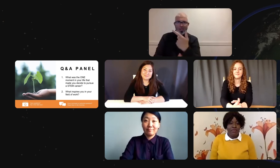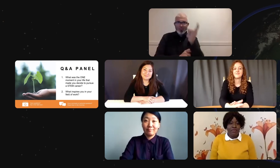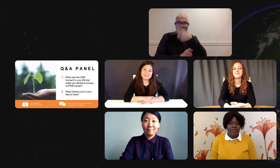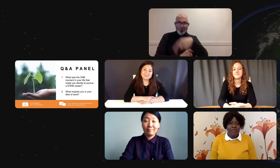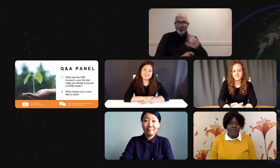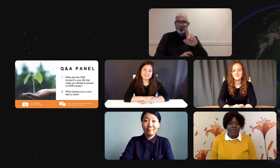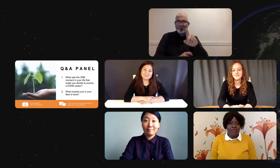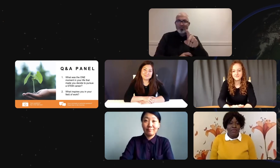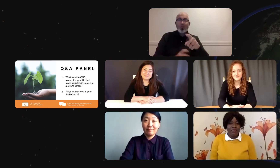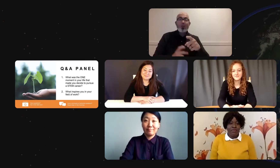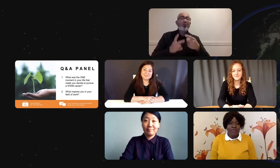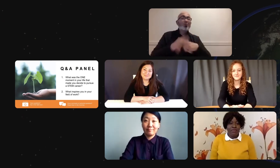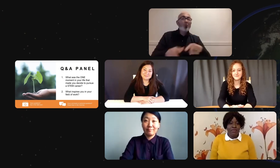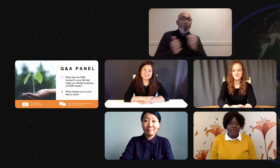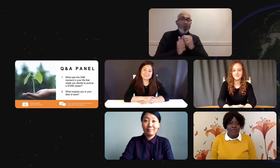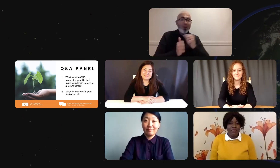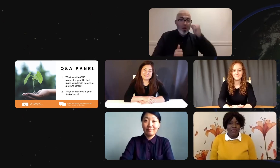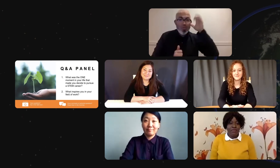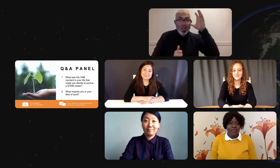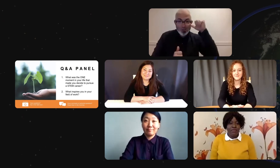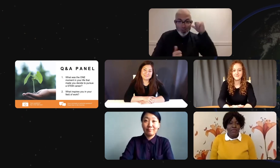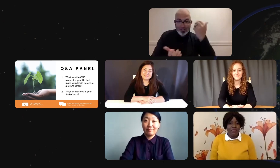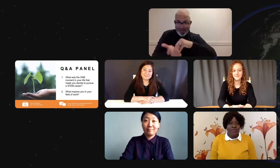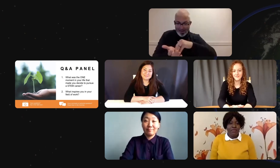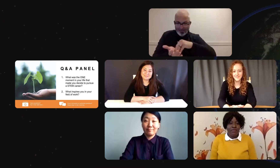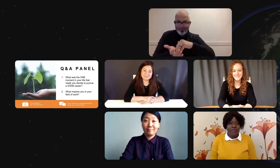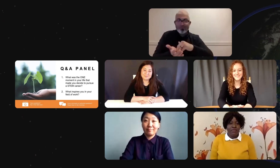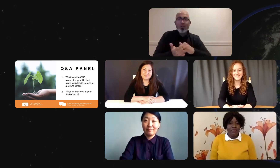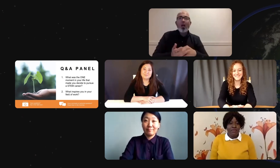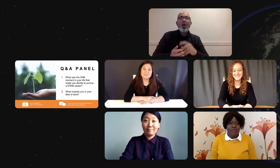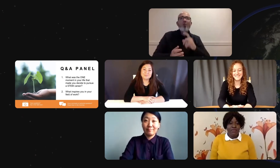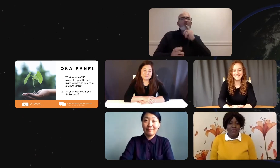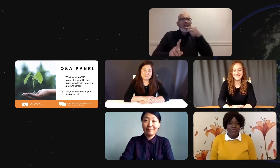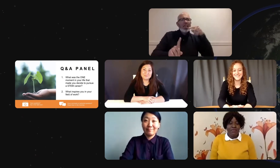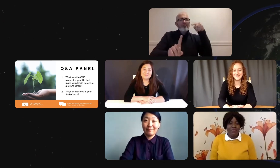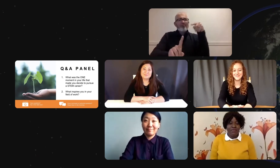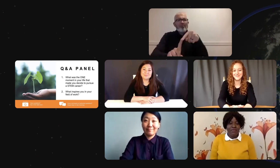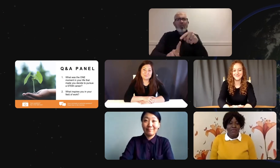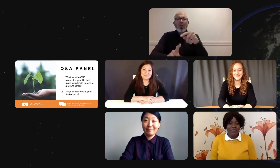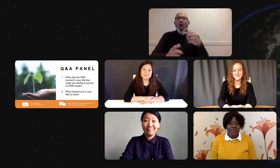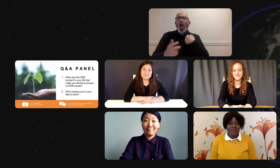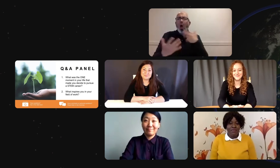First question to the entire panel. Alicia, you first.